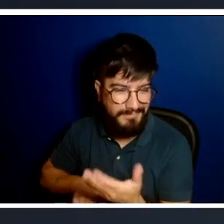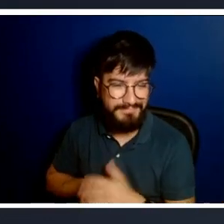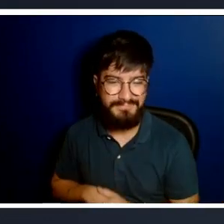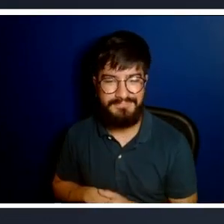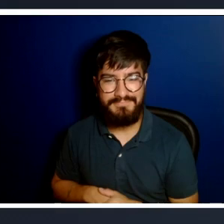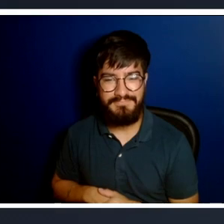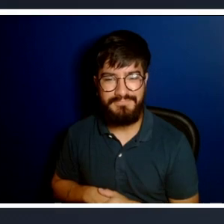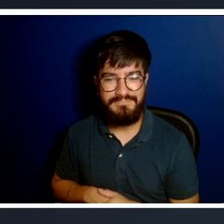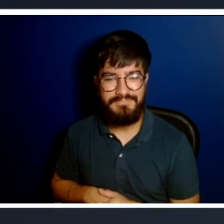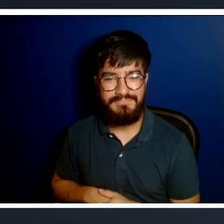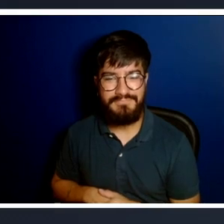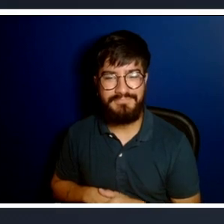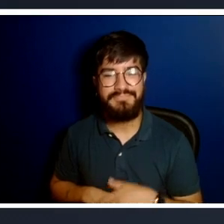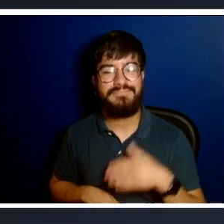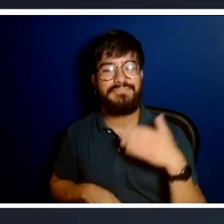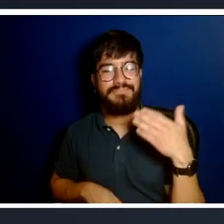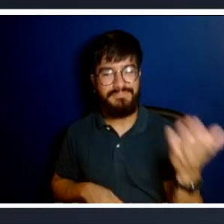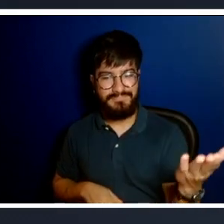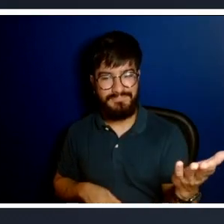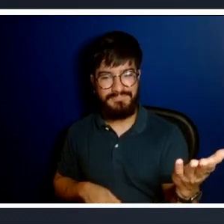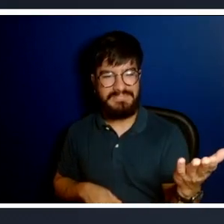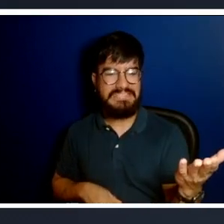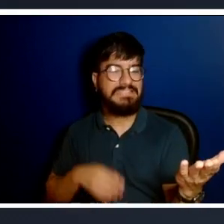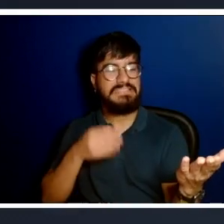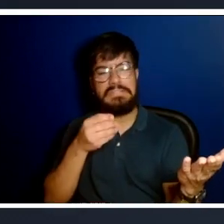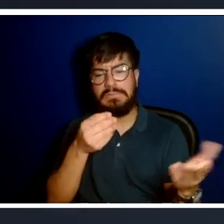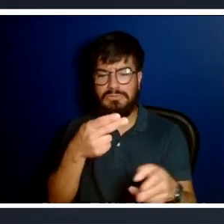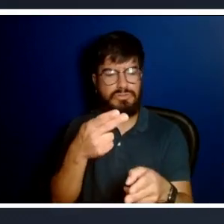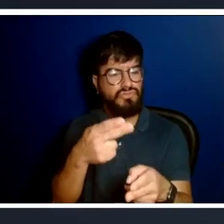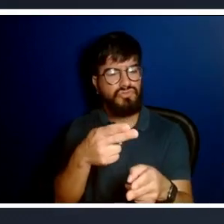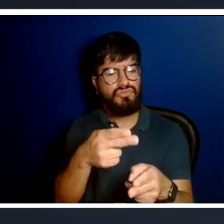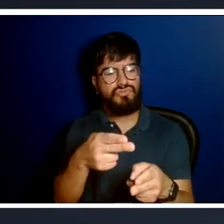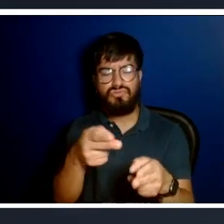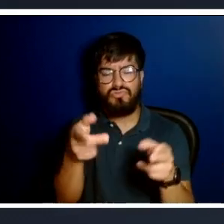Alright. So, that was a quick example of a program. Obviously, every time it pushed up,